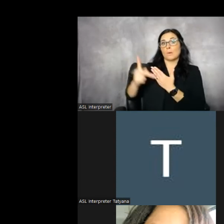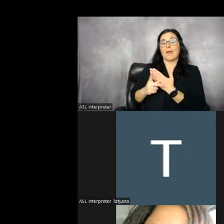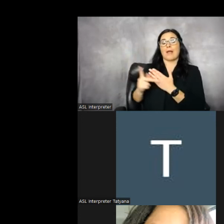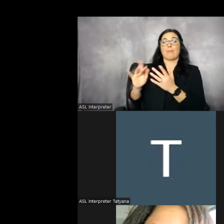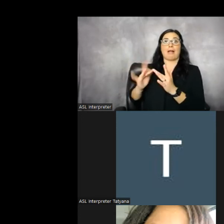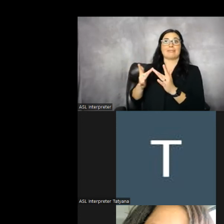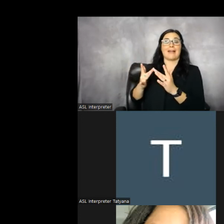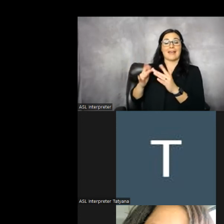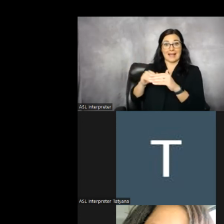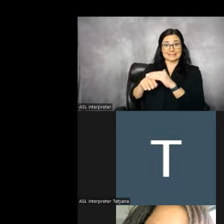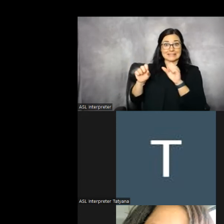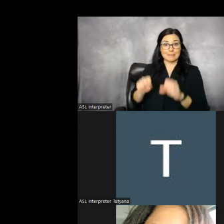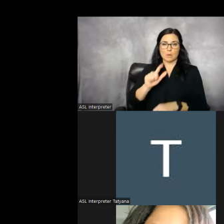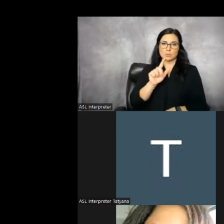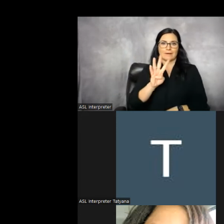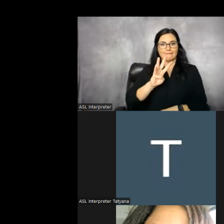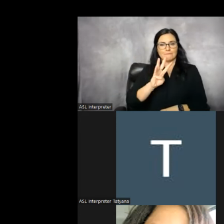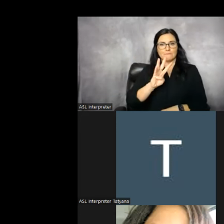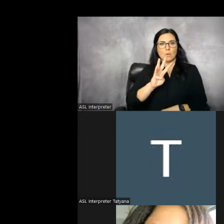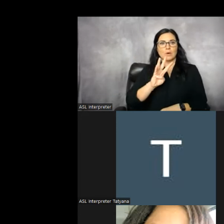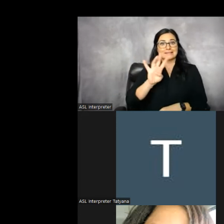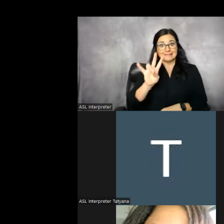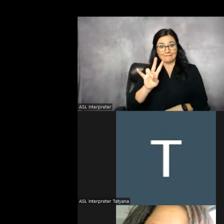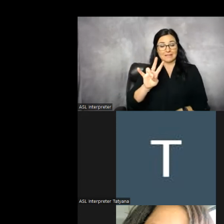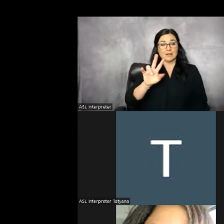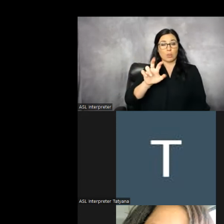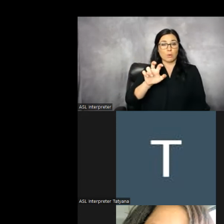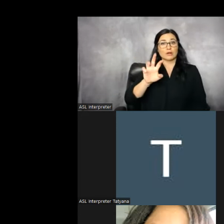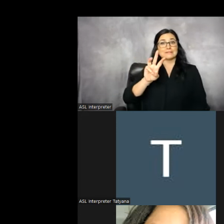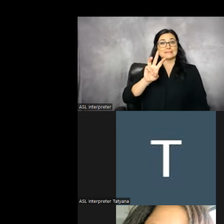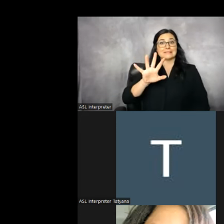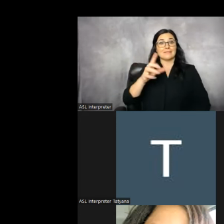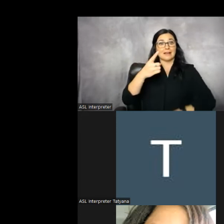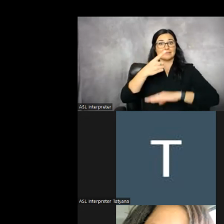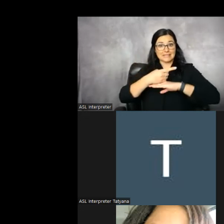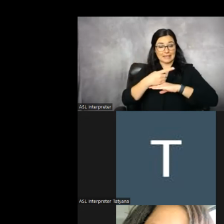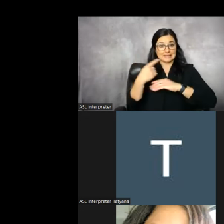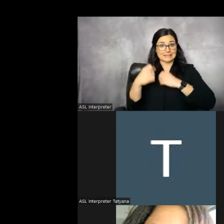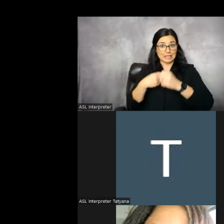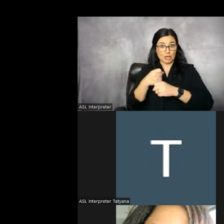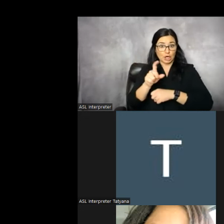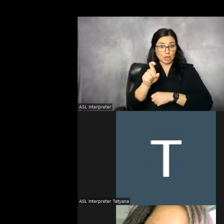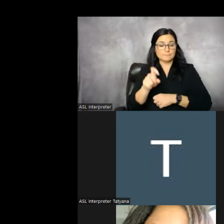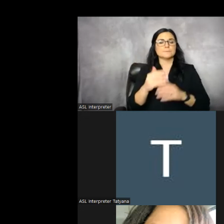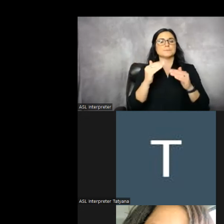is it available 24/7 365, right? Next thing, next dimension is equivalent benefits.